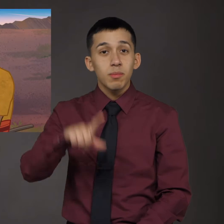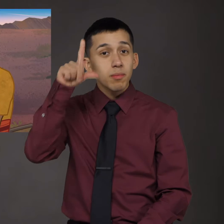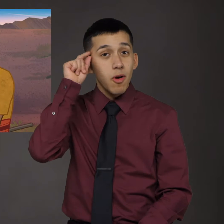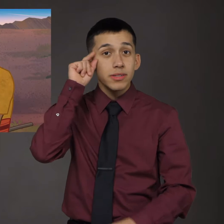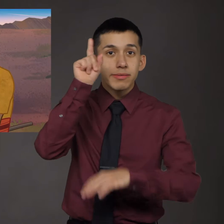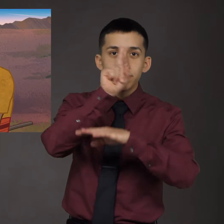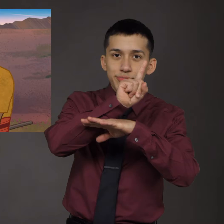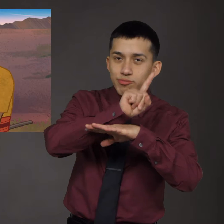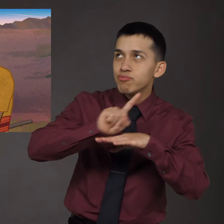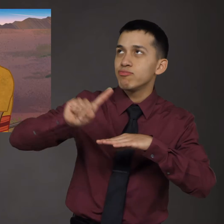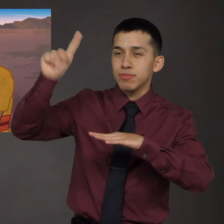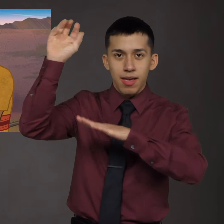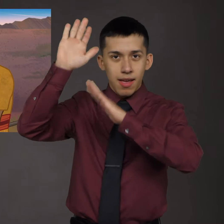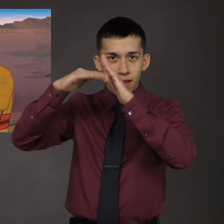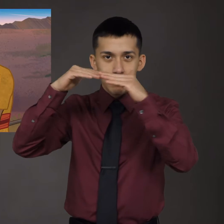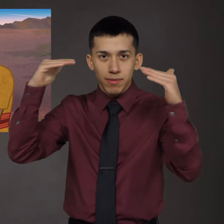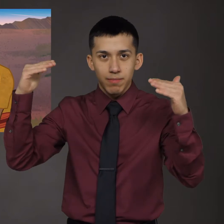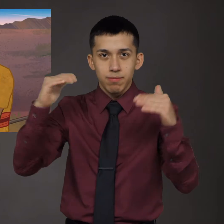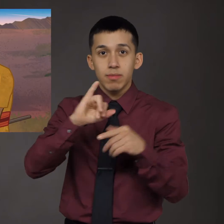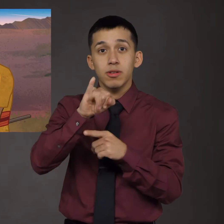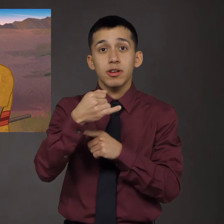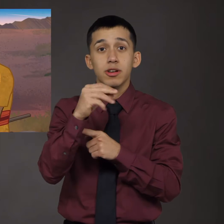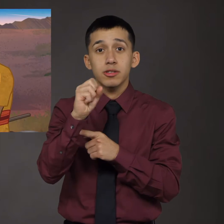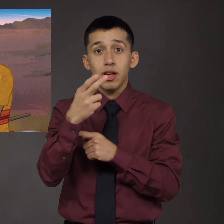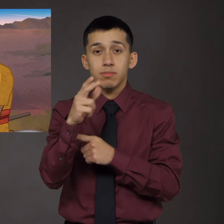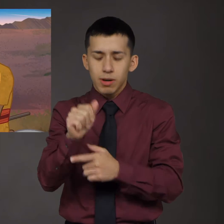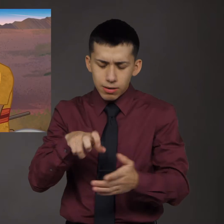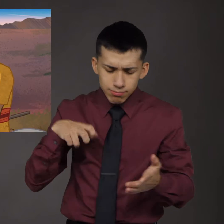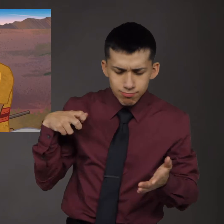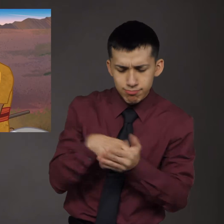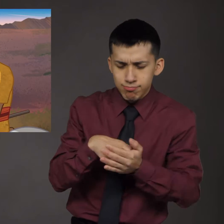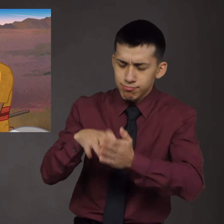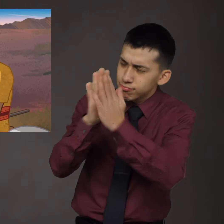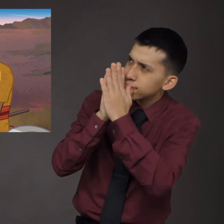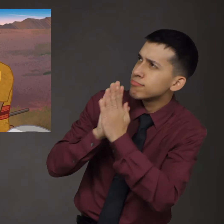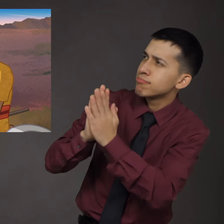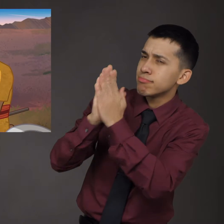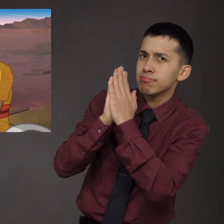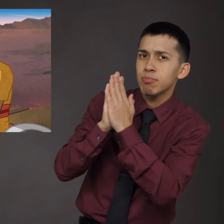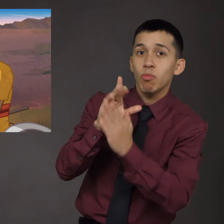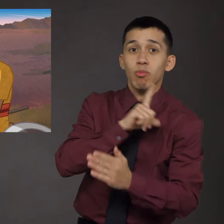The Lord called Joshua to be the new prophet